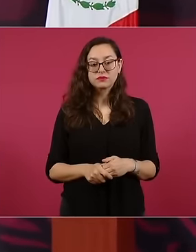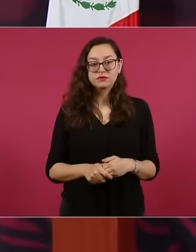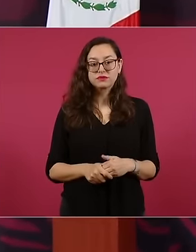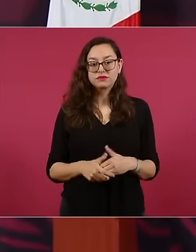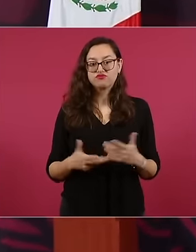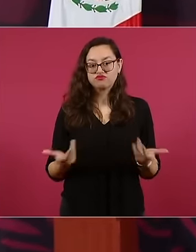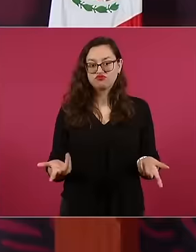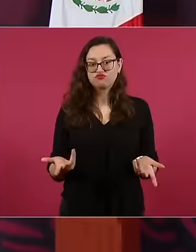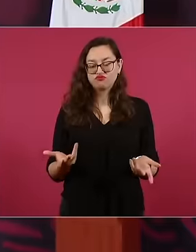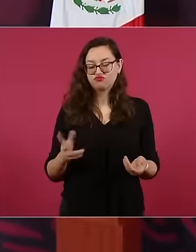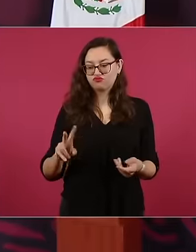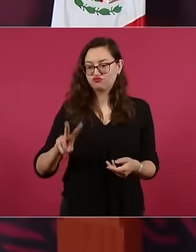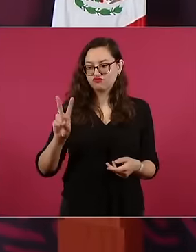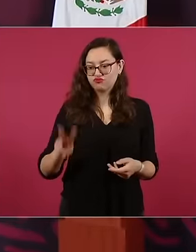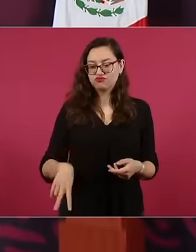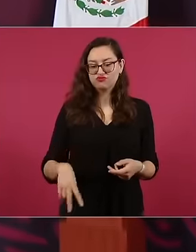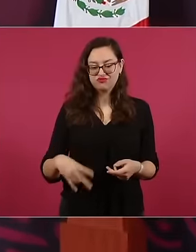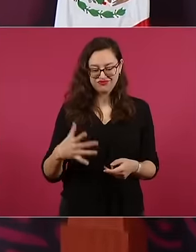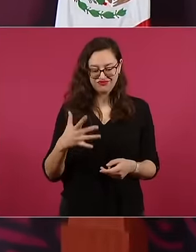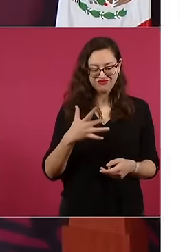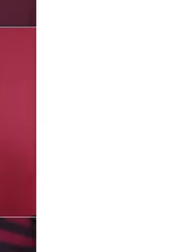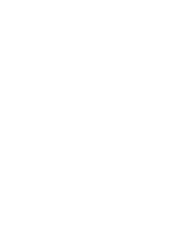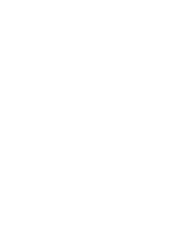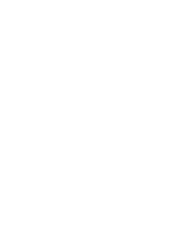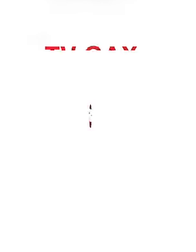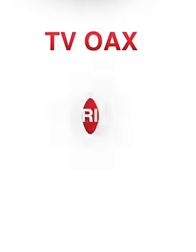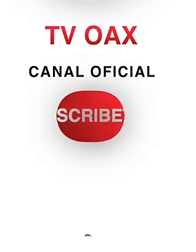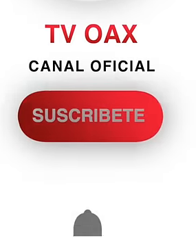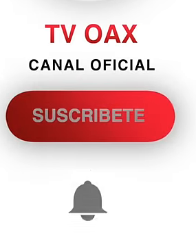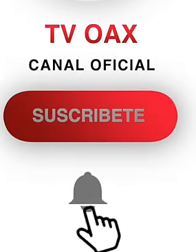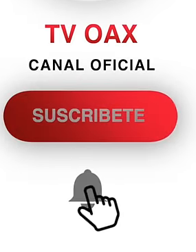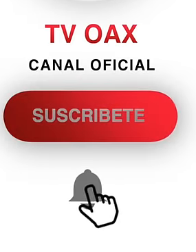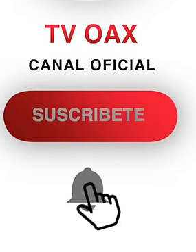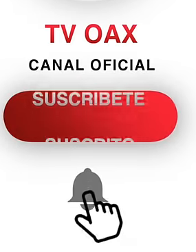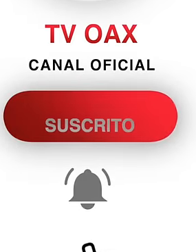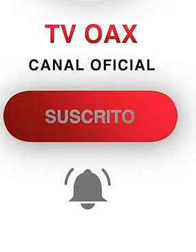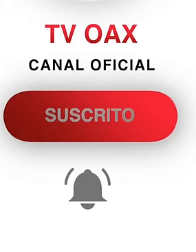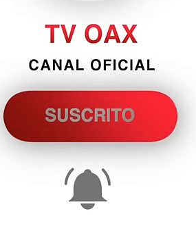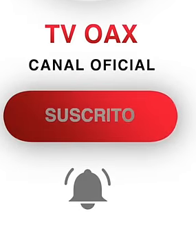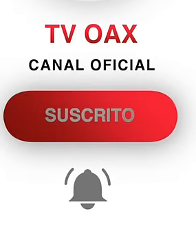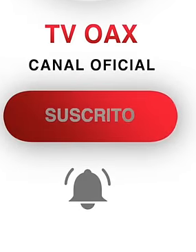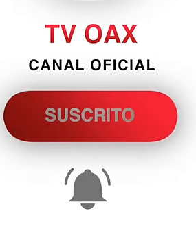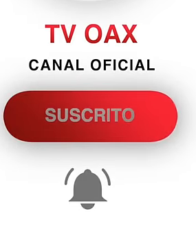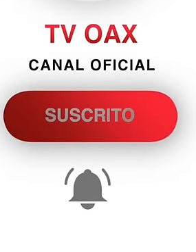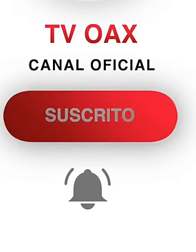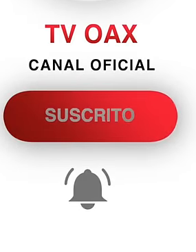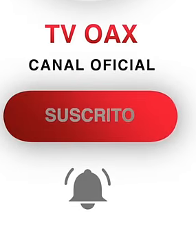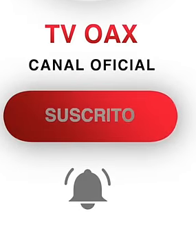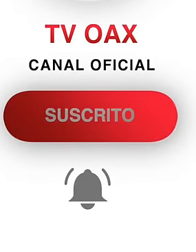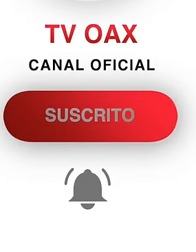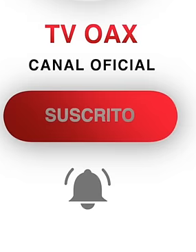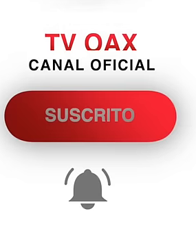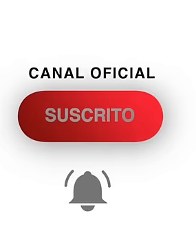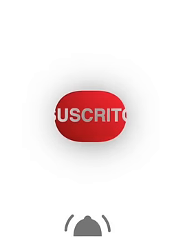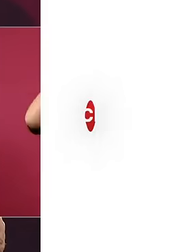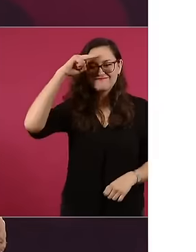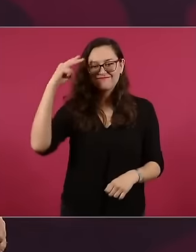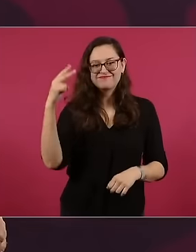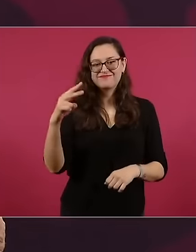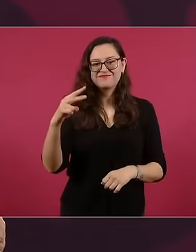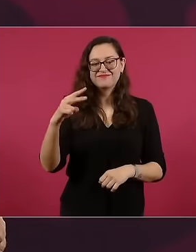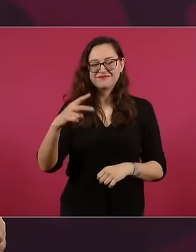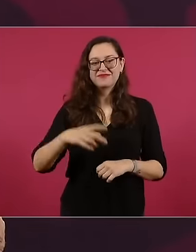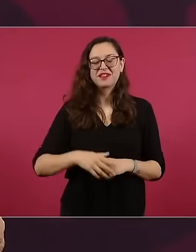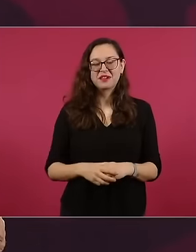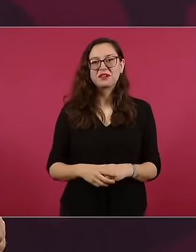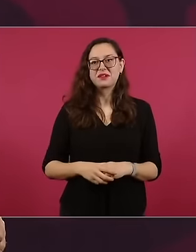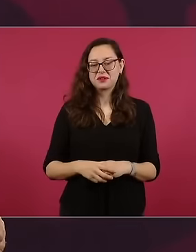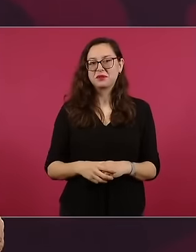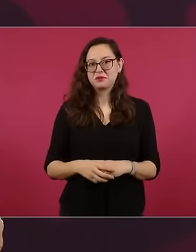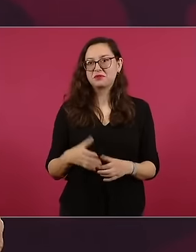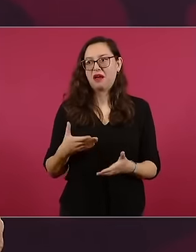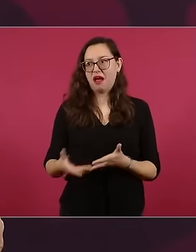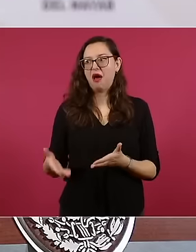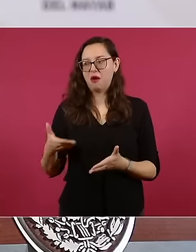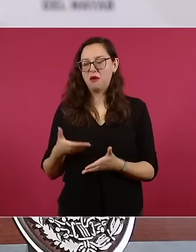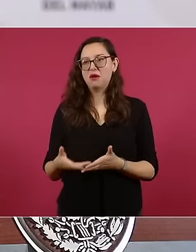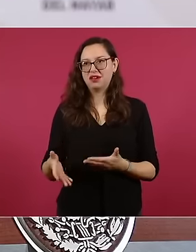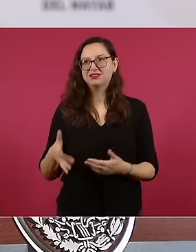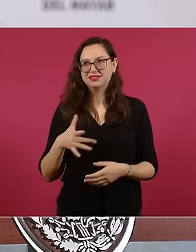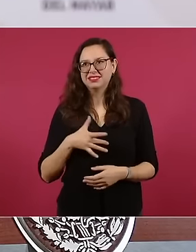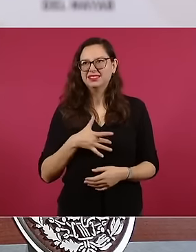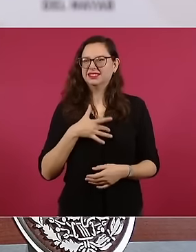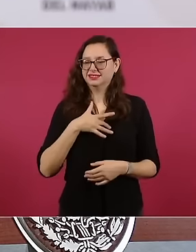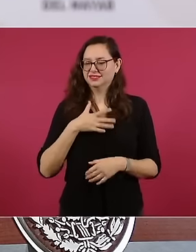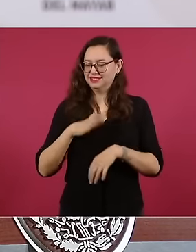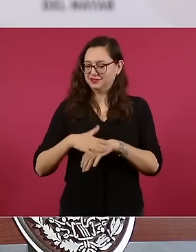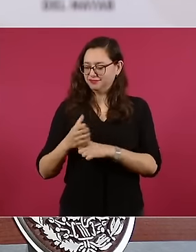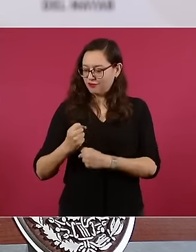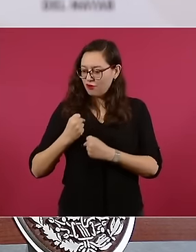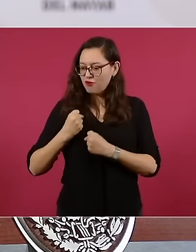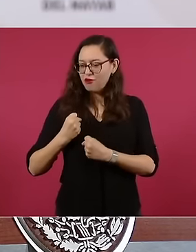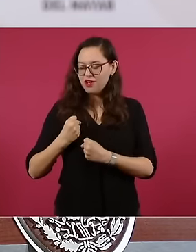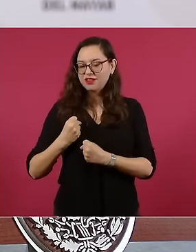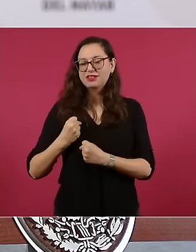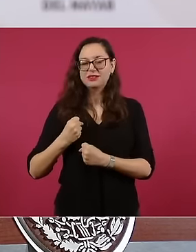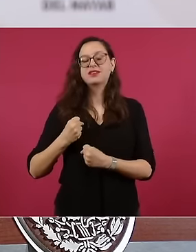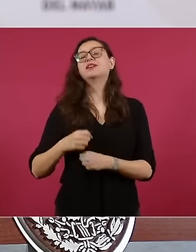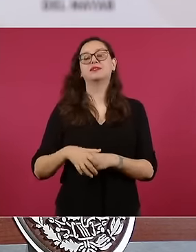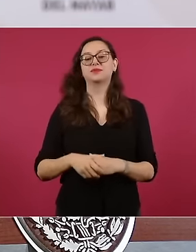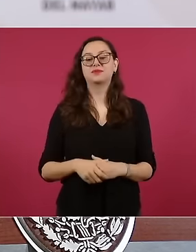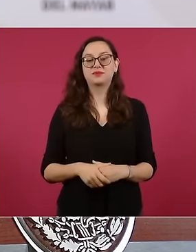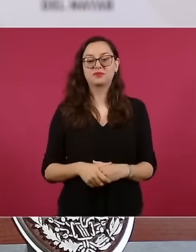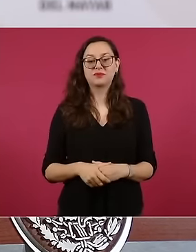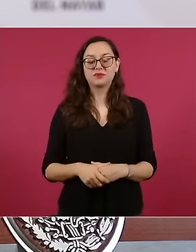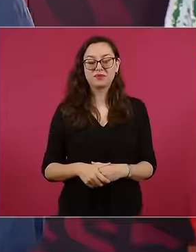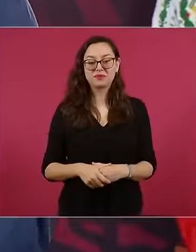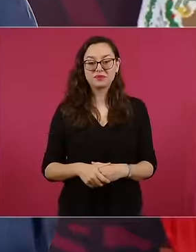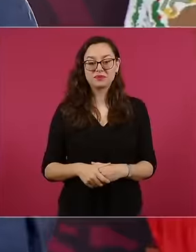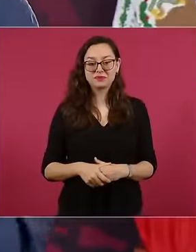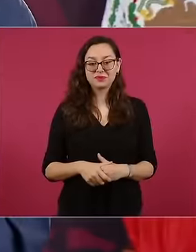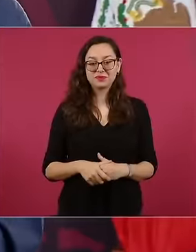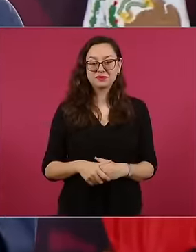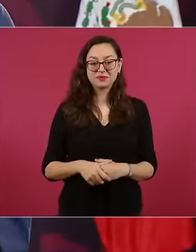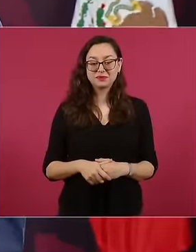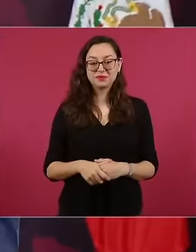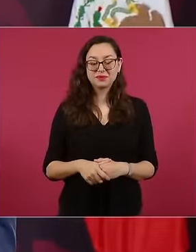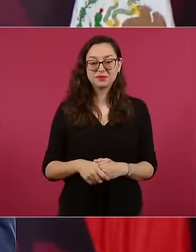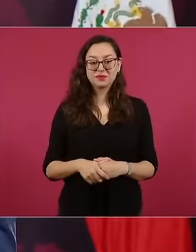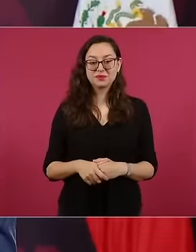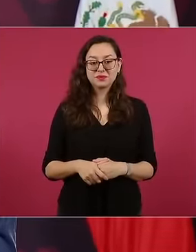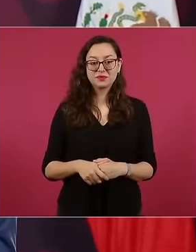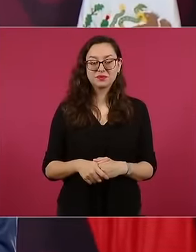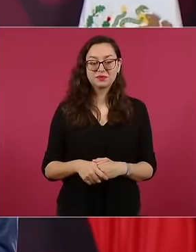heart to shout Viva México now more than in other times there have surely been